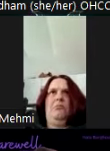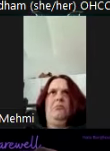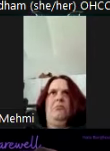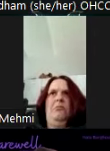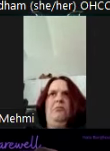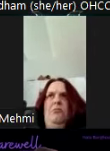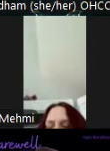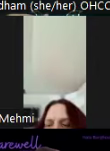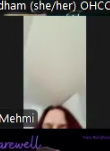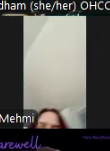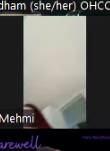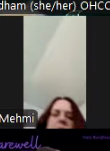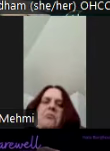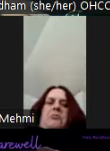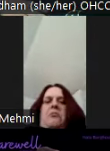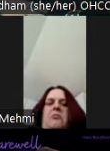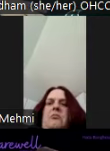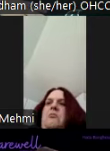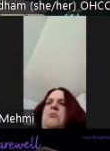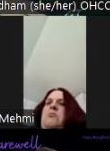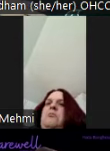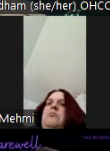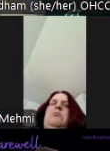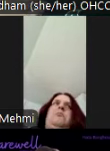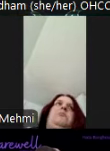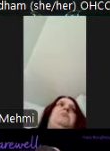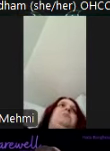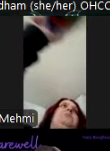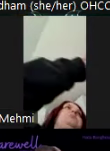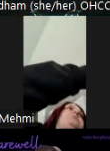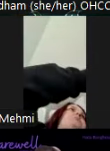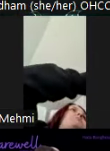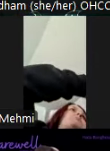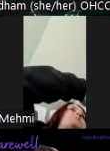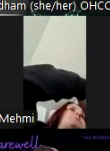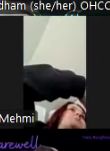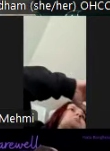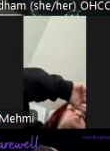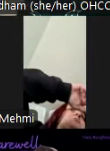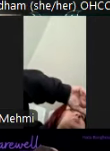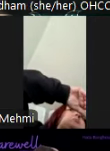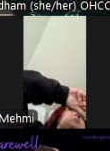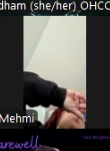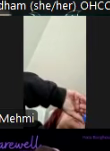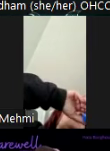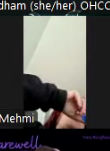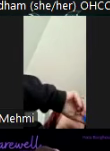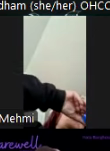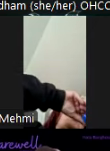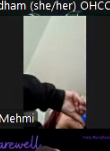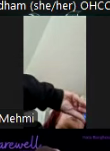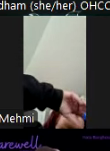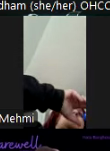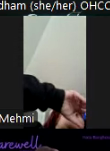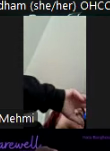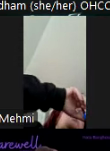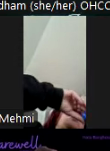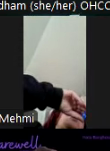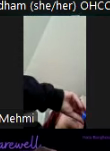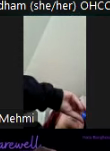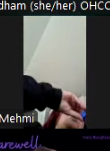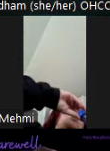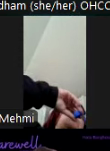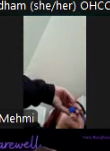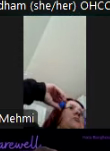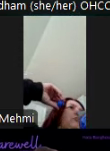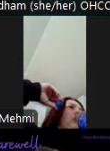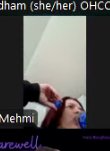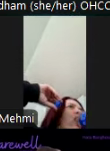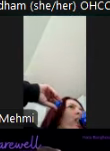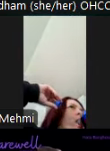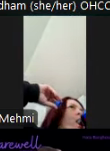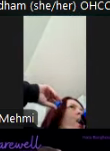to see on your um pay stub how many